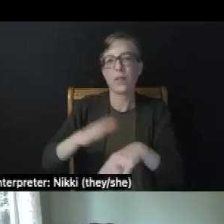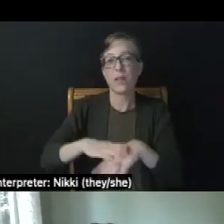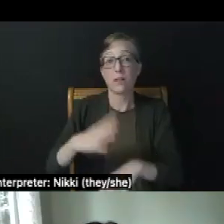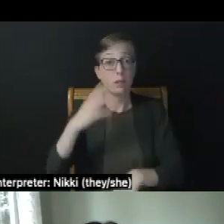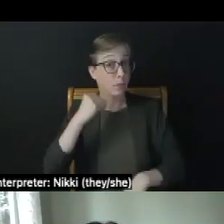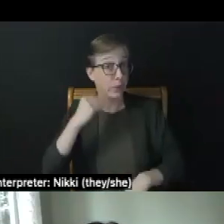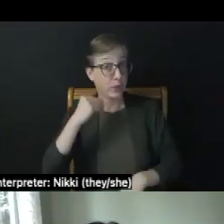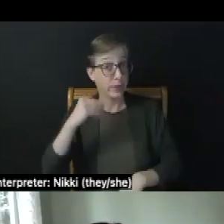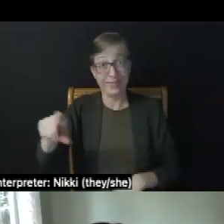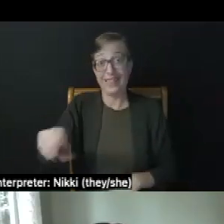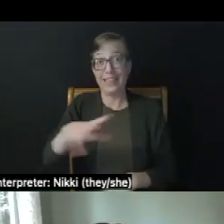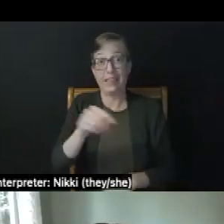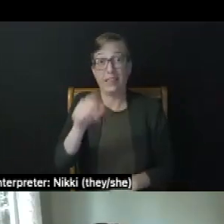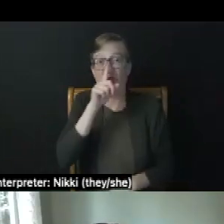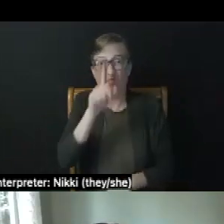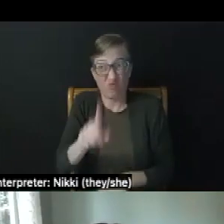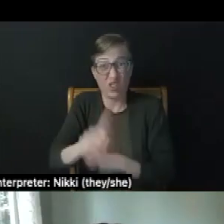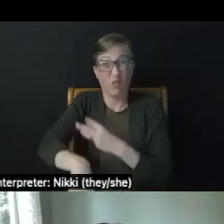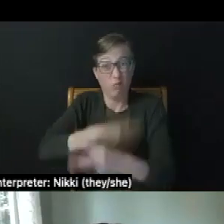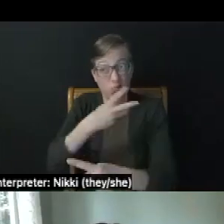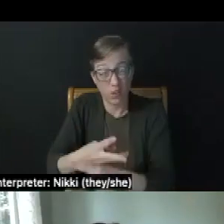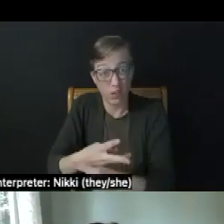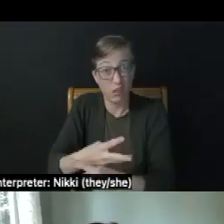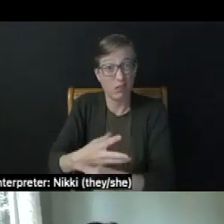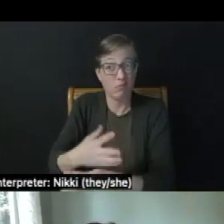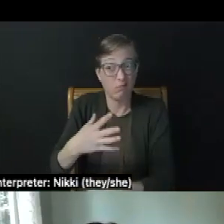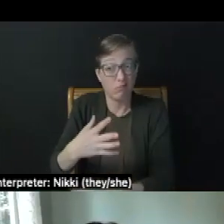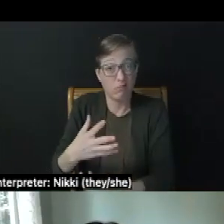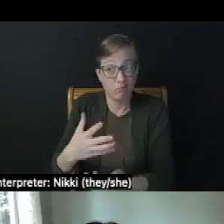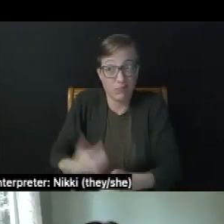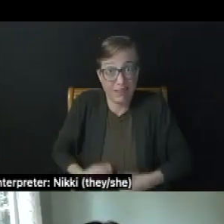disabled people of color who have LTSS needs.